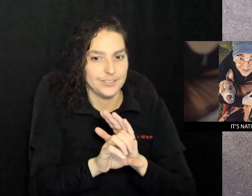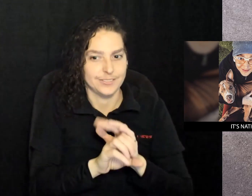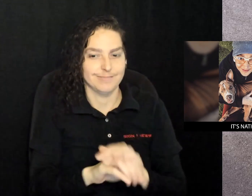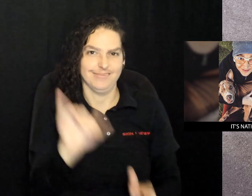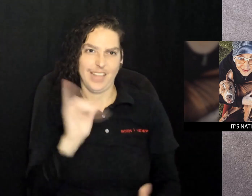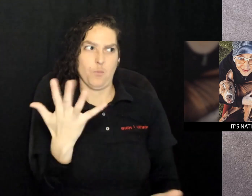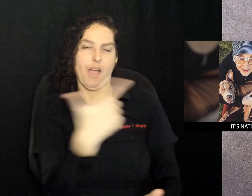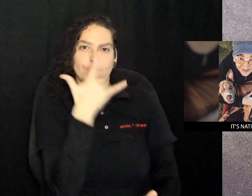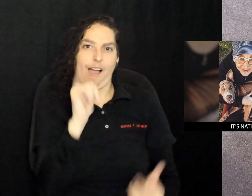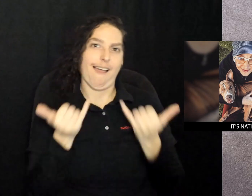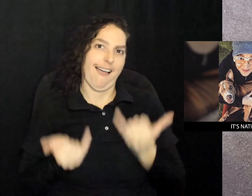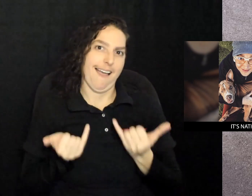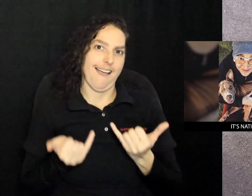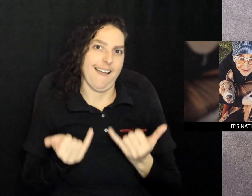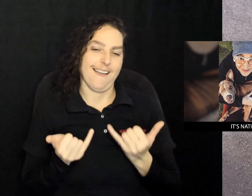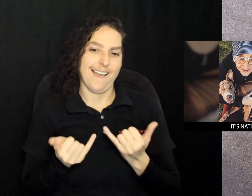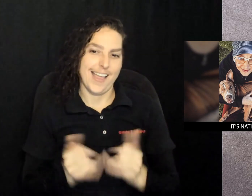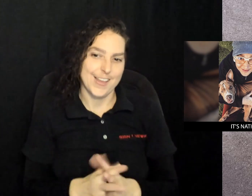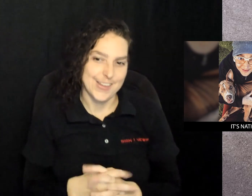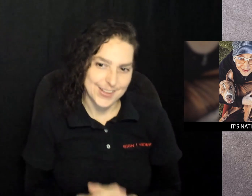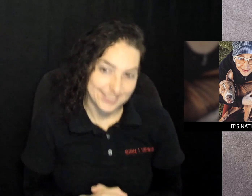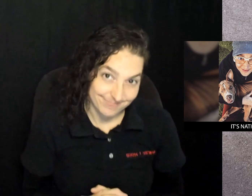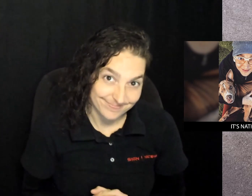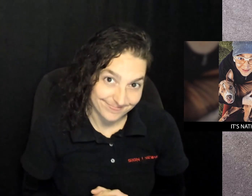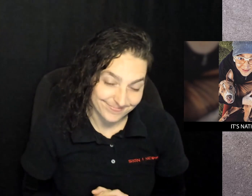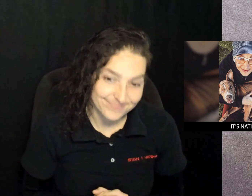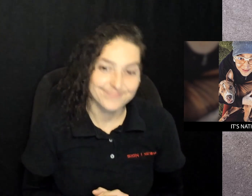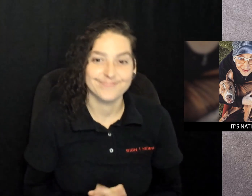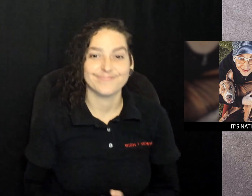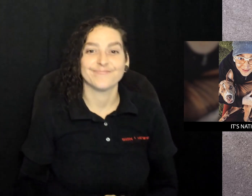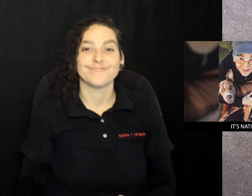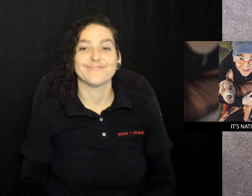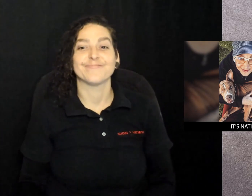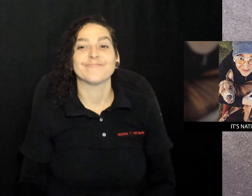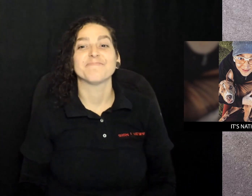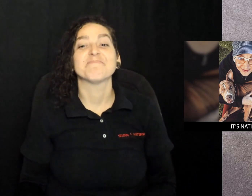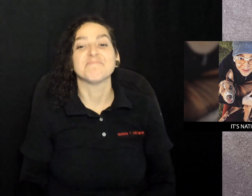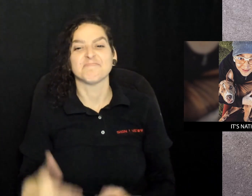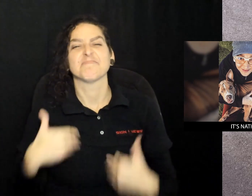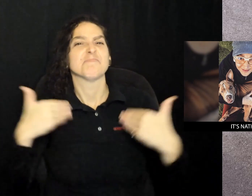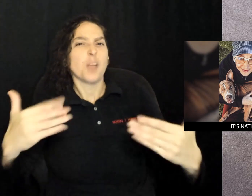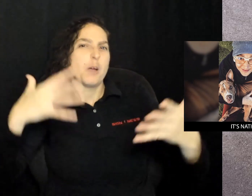in Arizona and the picture on the right is what Beanz looks like now